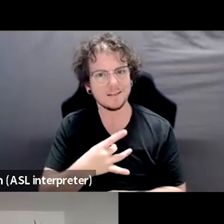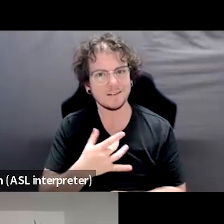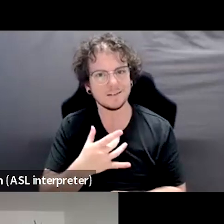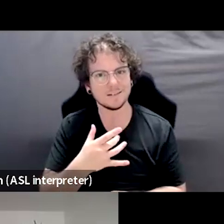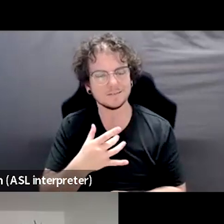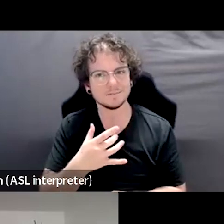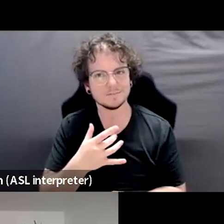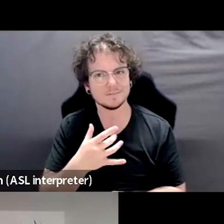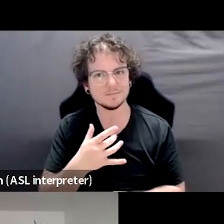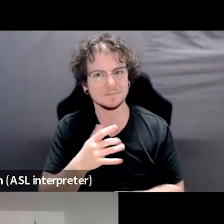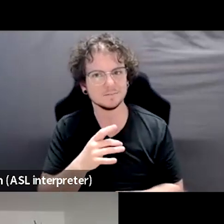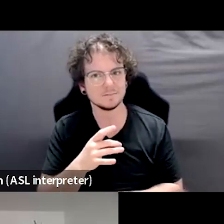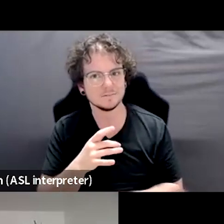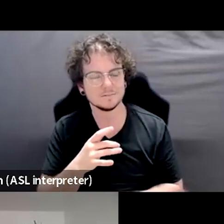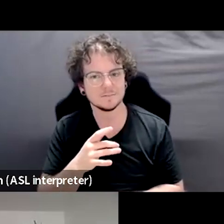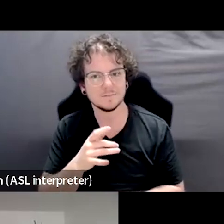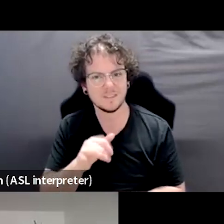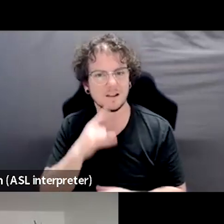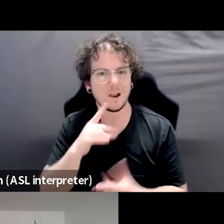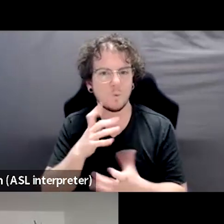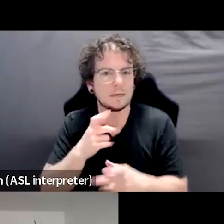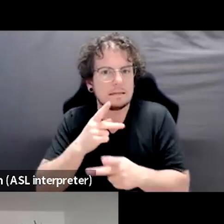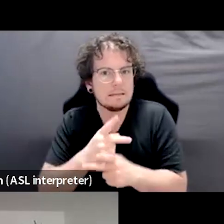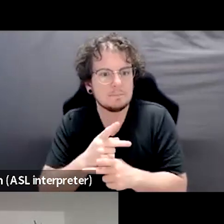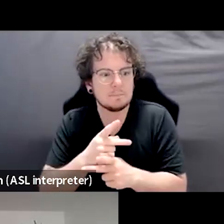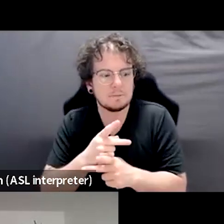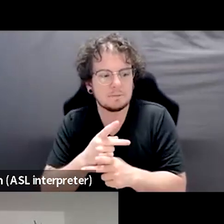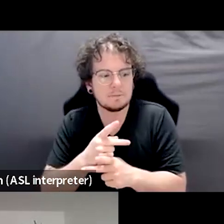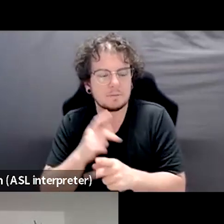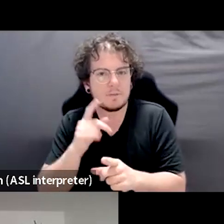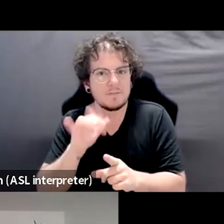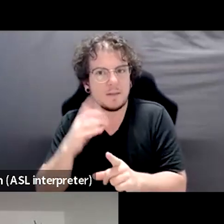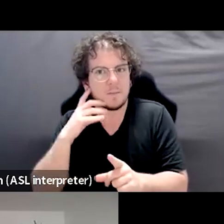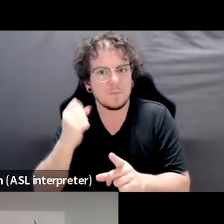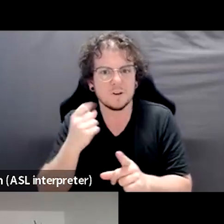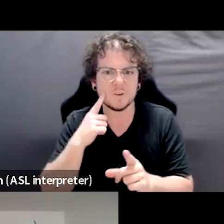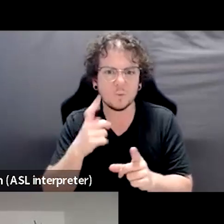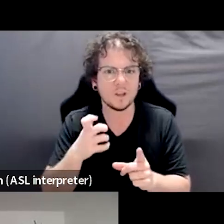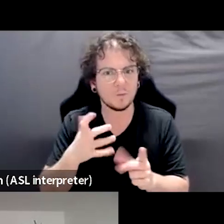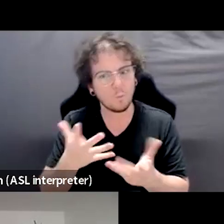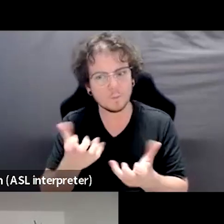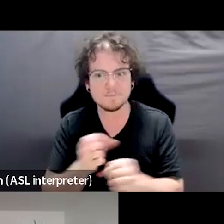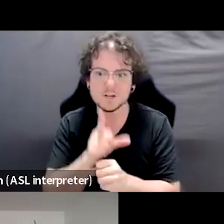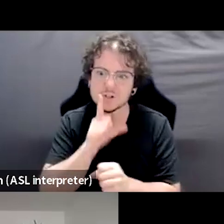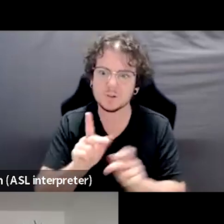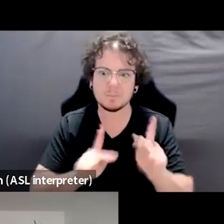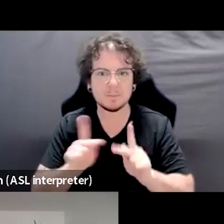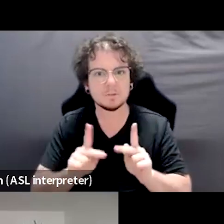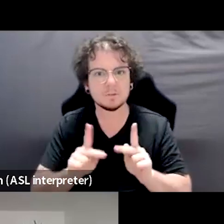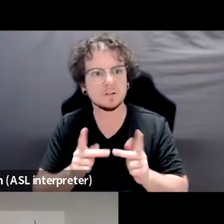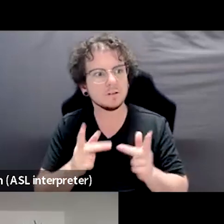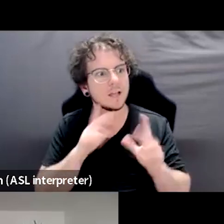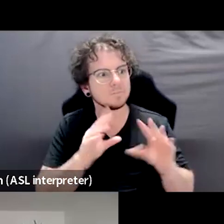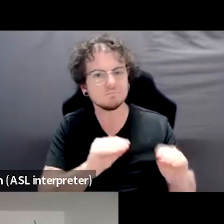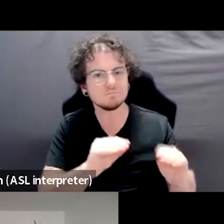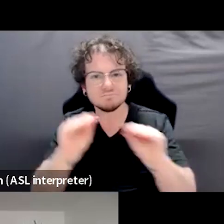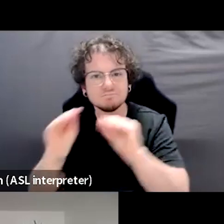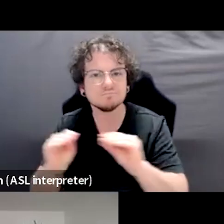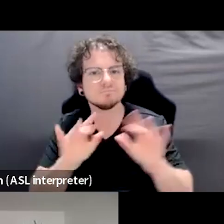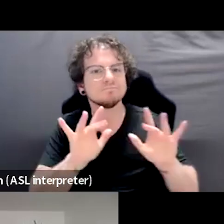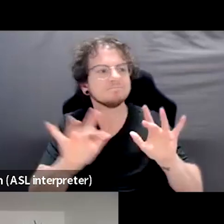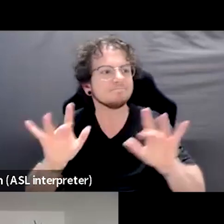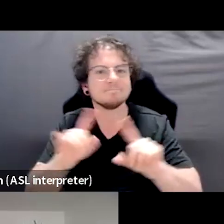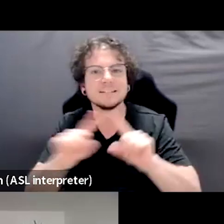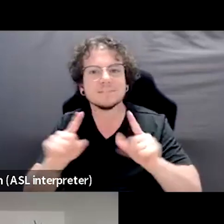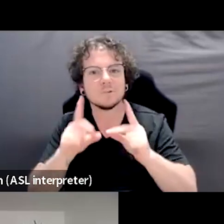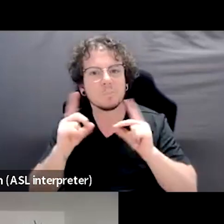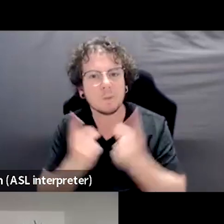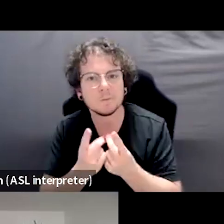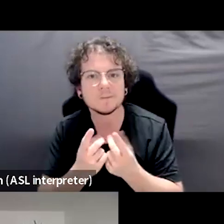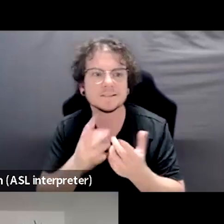we're eager to move people around so they have that job satisfaction and learning opportunity.